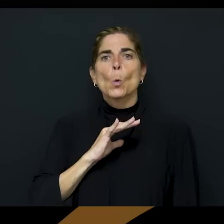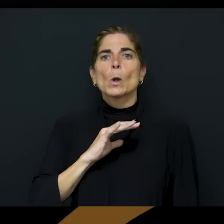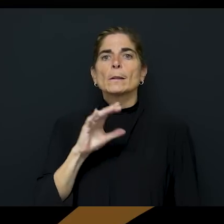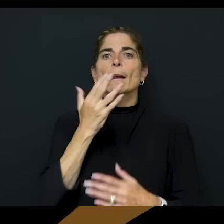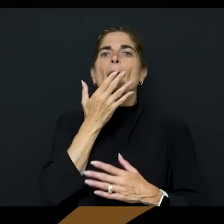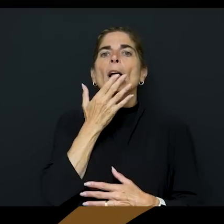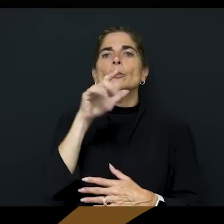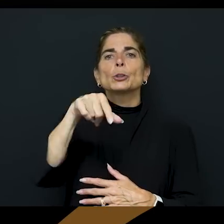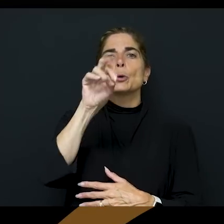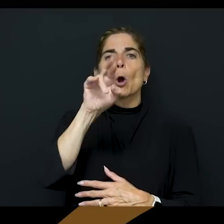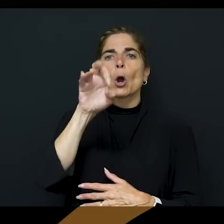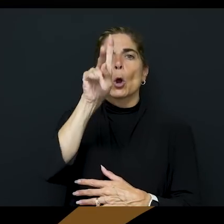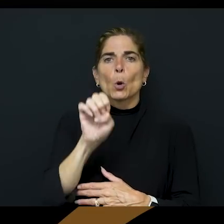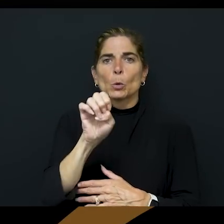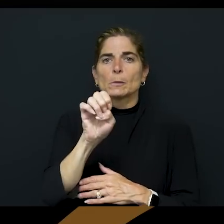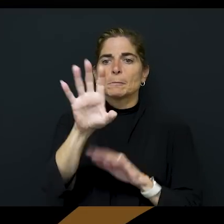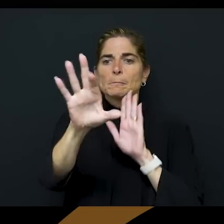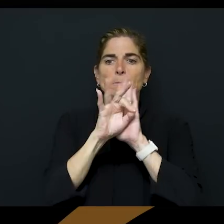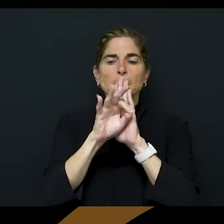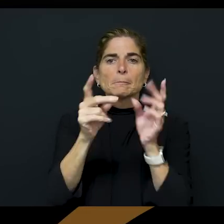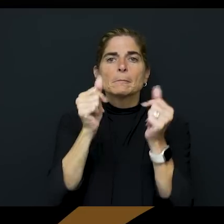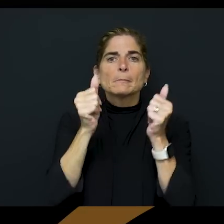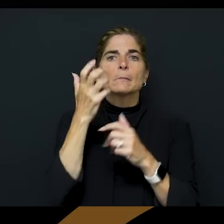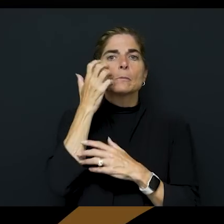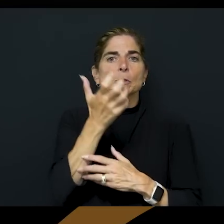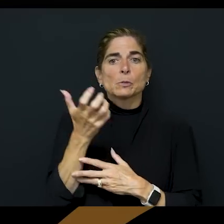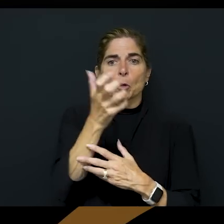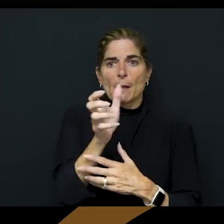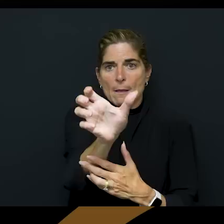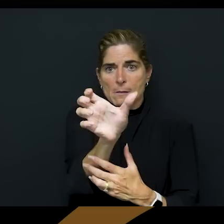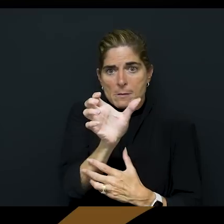which instantly gets picked up by the smartphone at an angle, from far away.